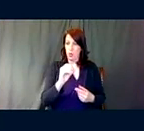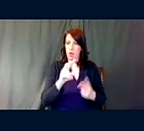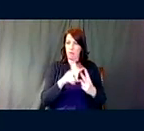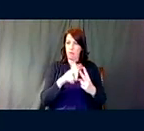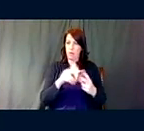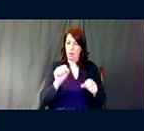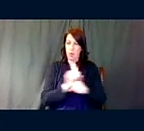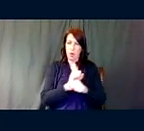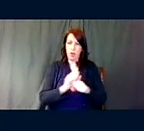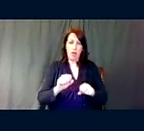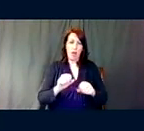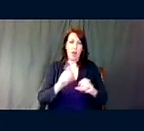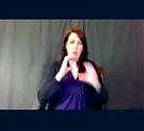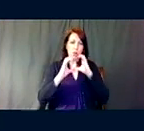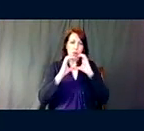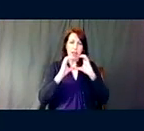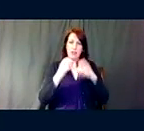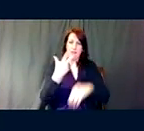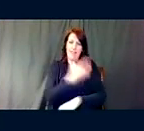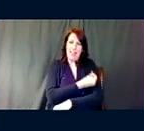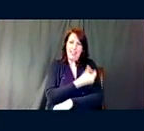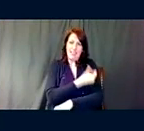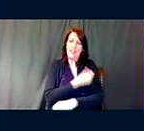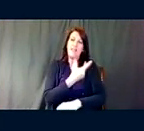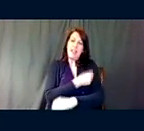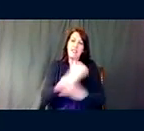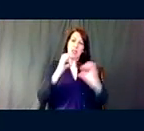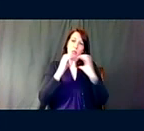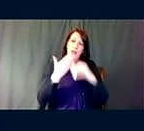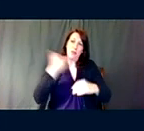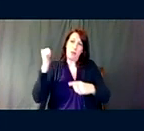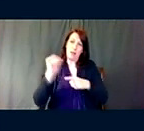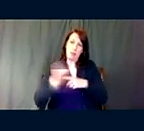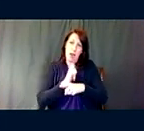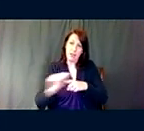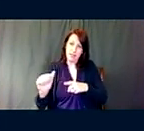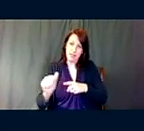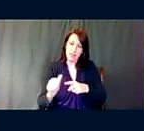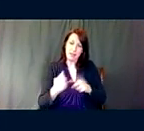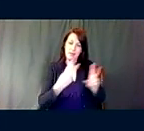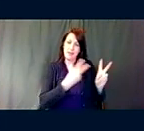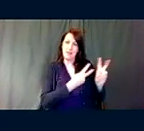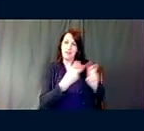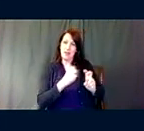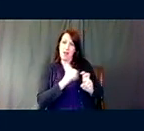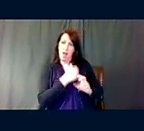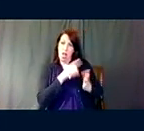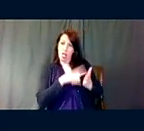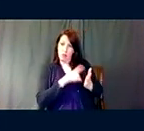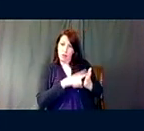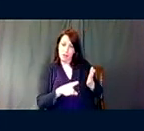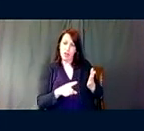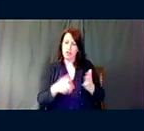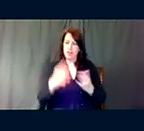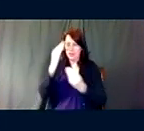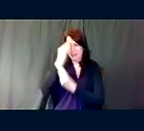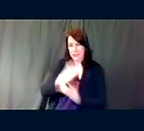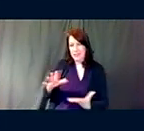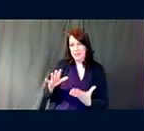HAVE BEEN WORKING ON A VACCINE BEST PRACTICES, FROM PRIOR RESEARCH HOW TO COMMUNICATE